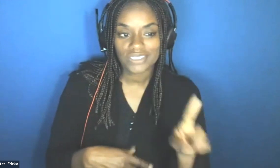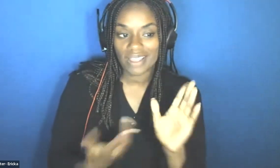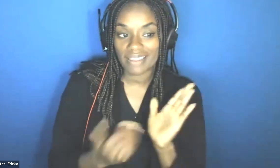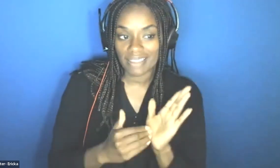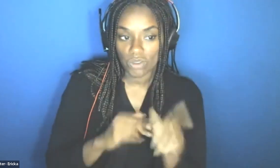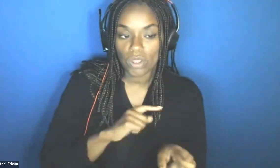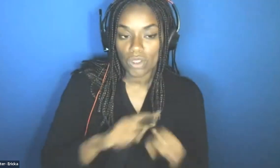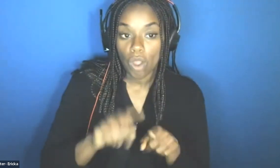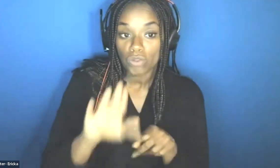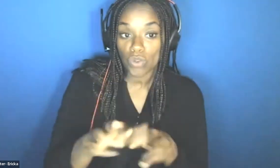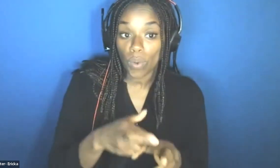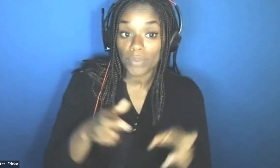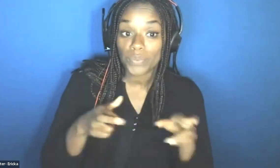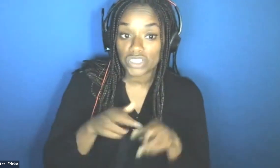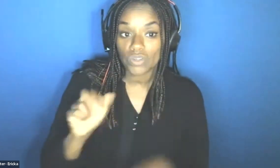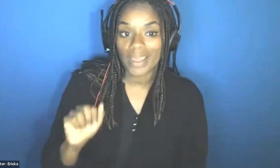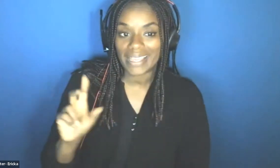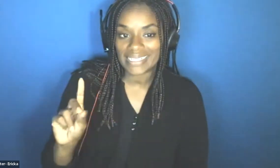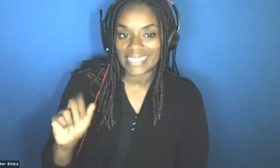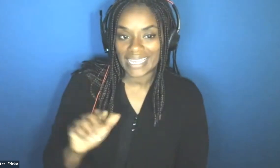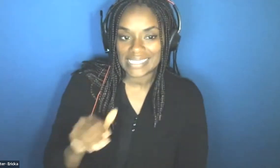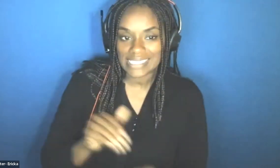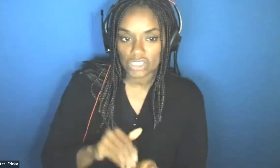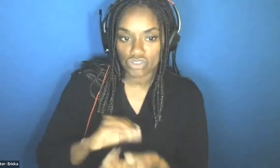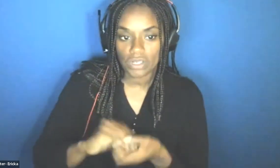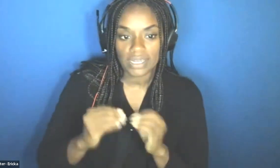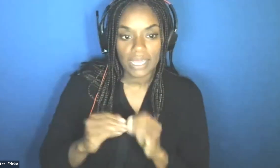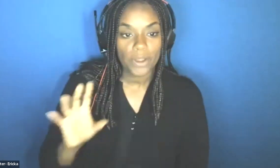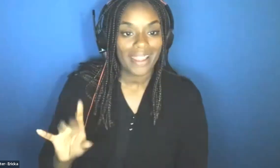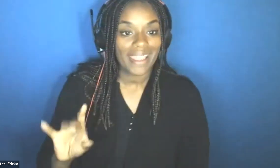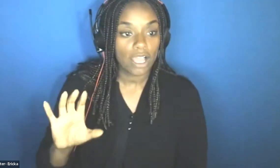For those of you on the phone or using keystrokes, you can use the star 9 or alt, y to raise your hand and then we will let you know when you are unmuted.